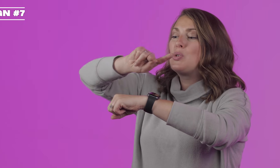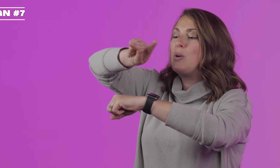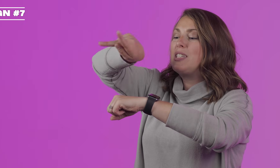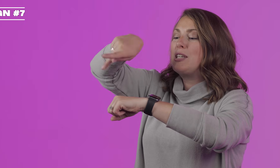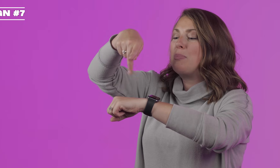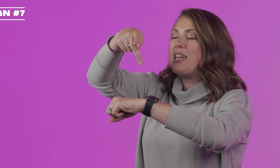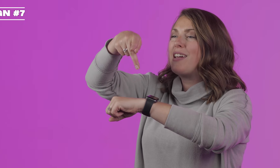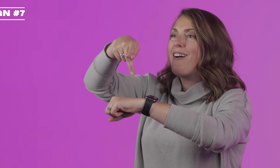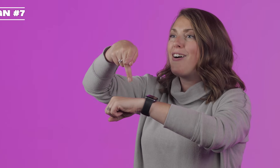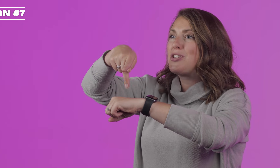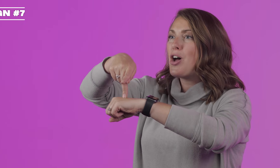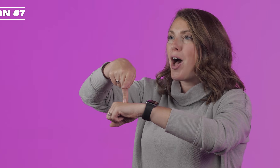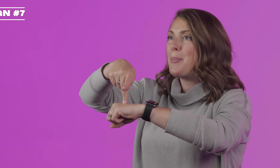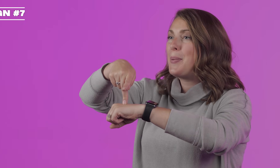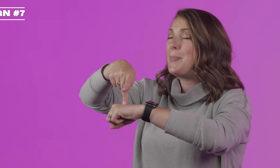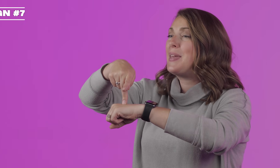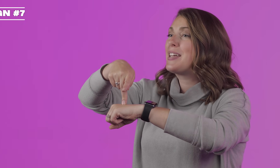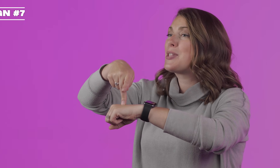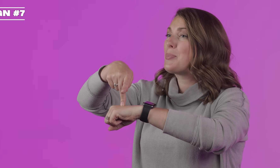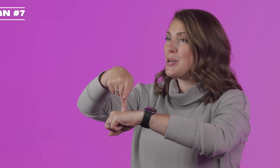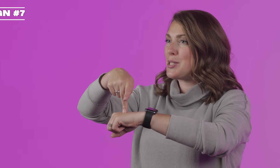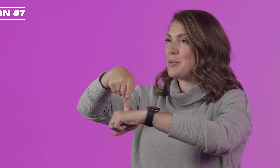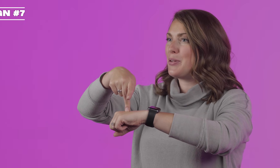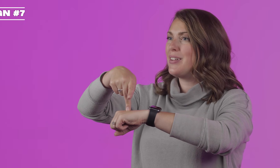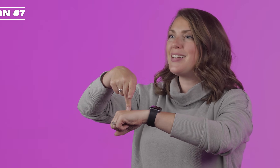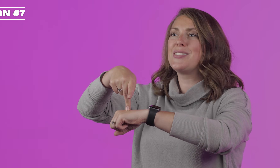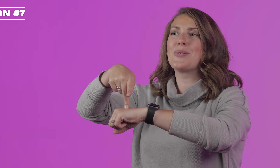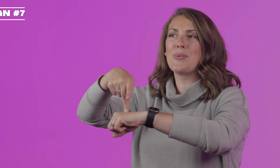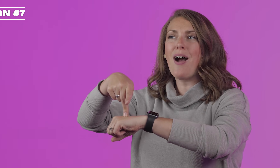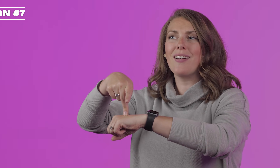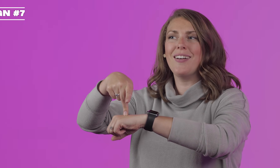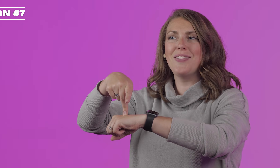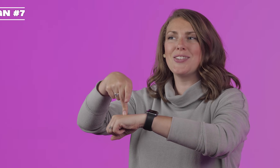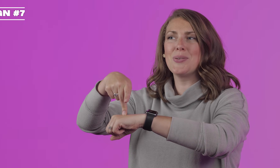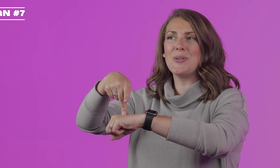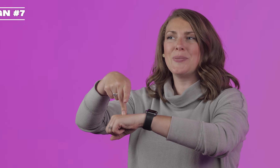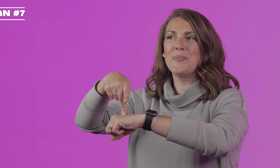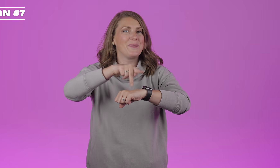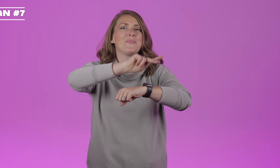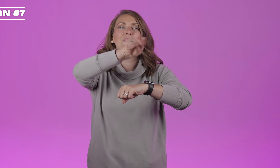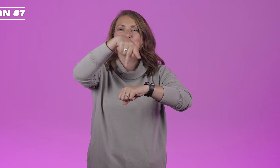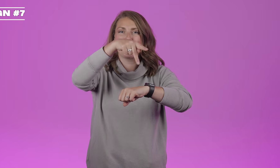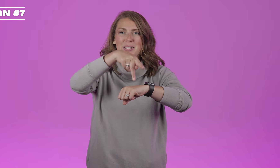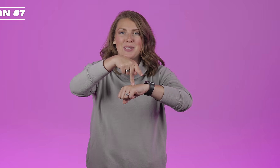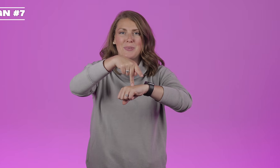twisted P on top because the principal is the rock of your school, principal.